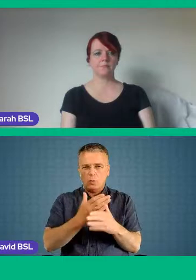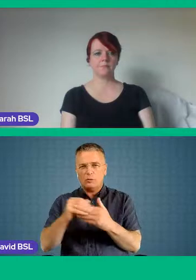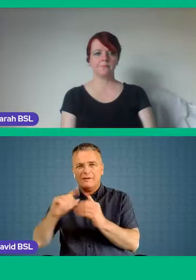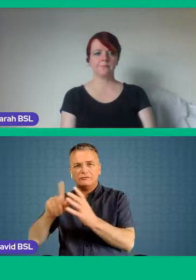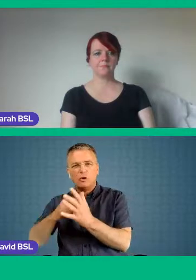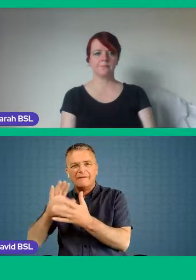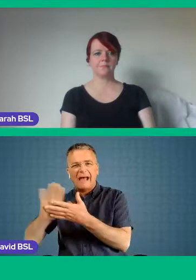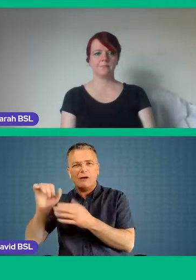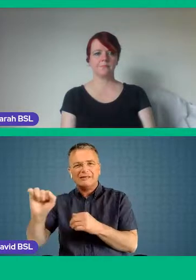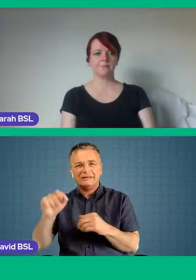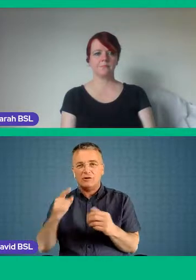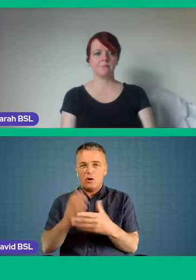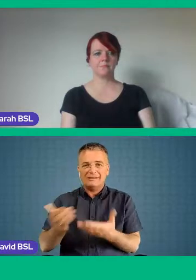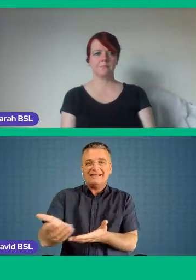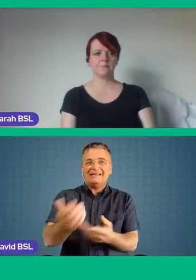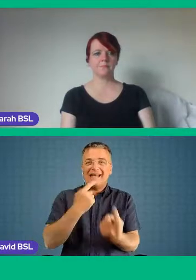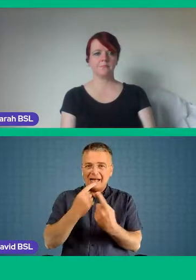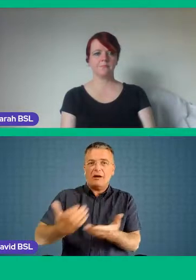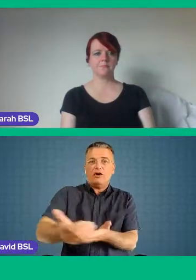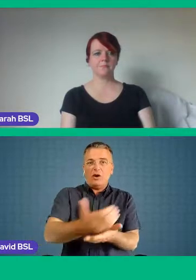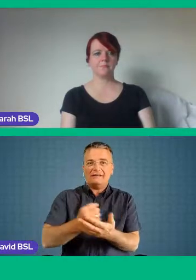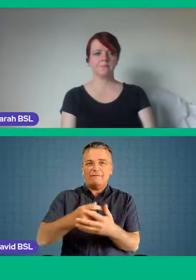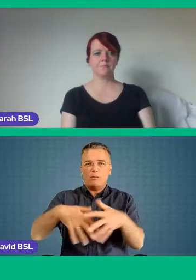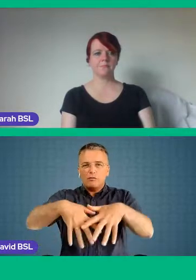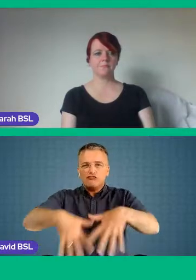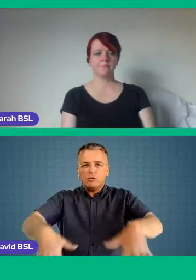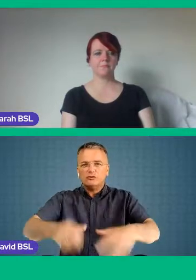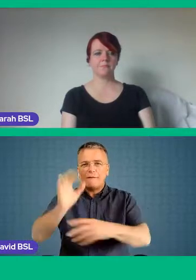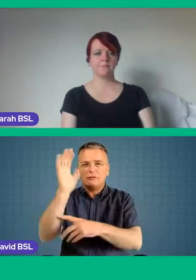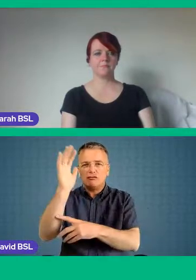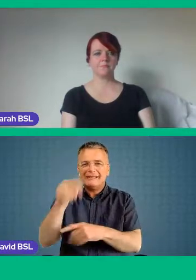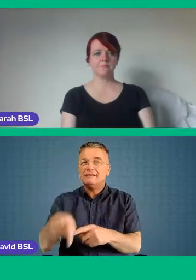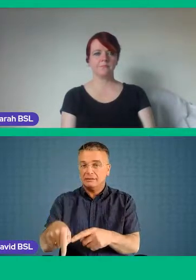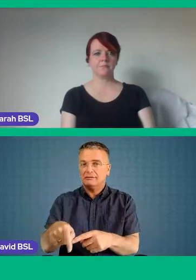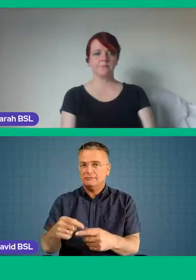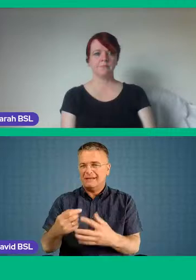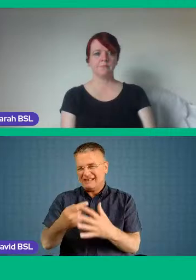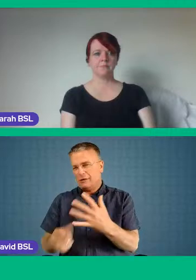Thomas (unknown term) working with Joseph Harris on the data collected for the roots